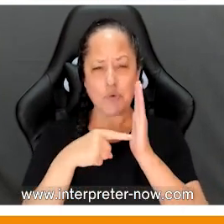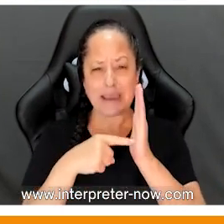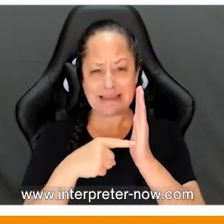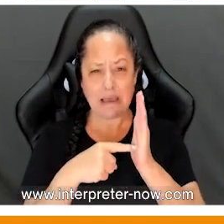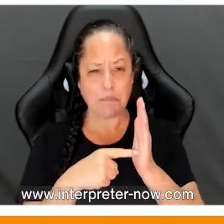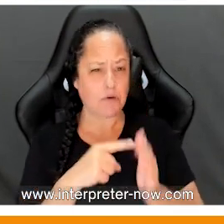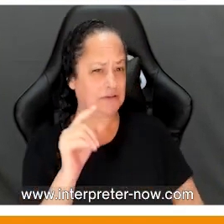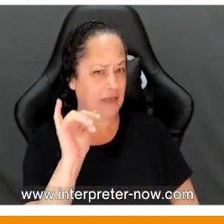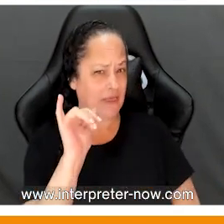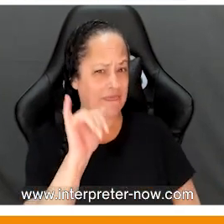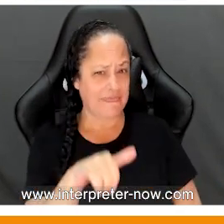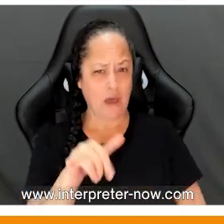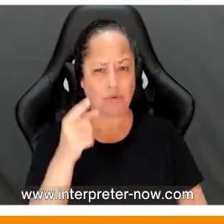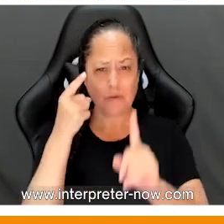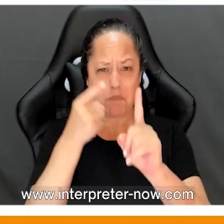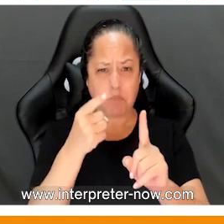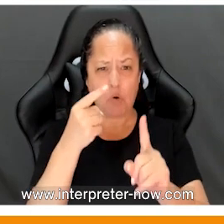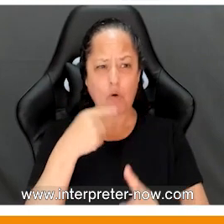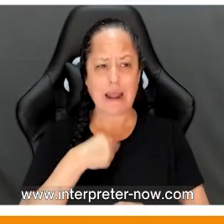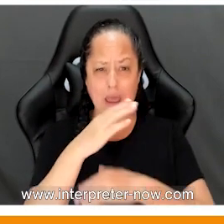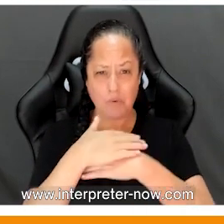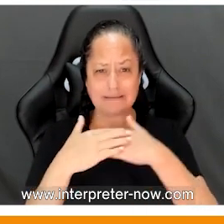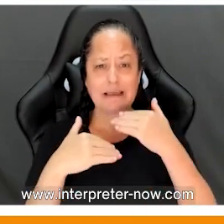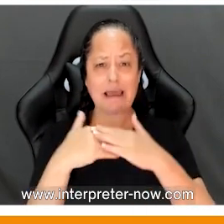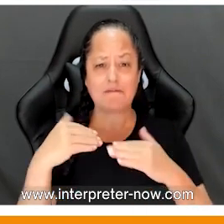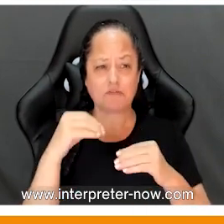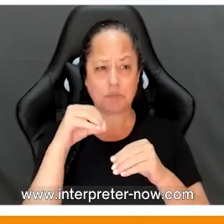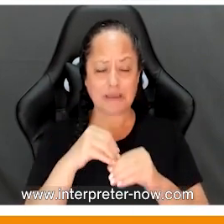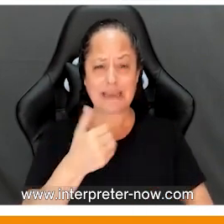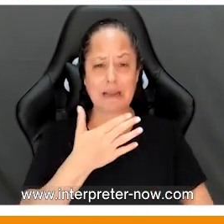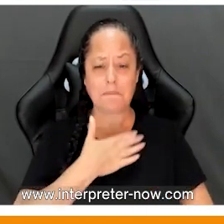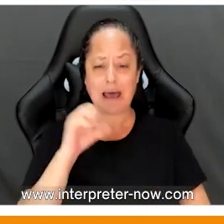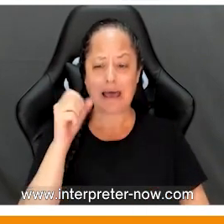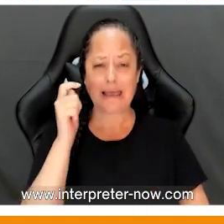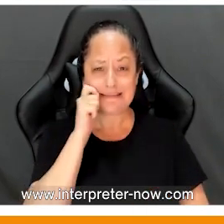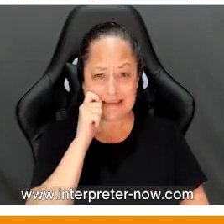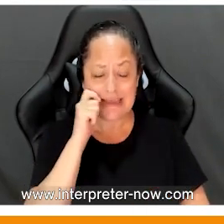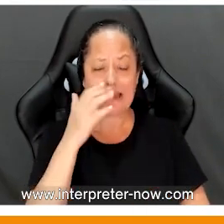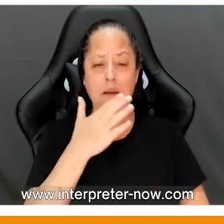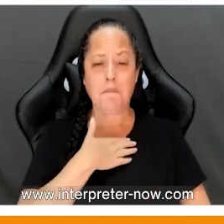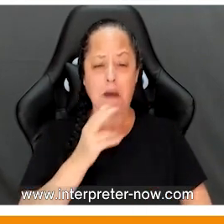But that was at a point where again, I was really comfortable in my skin and in my authenticity,